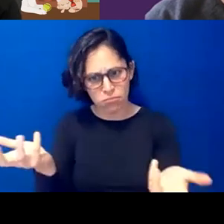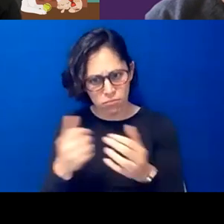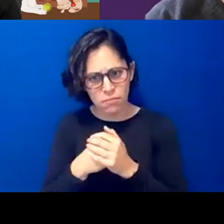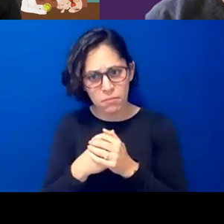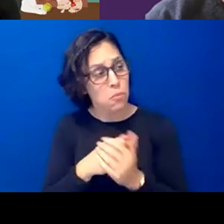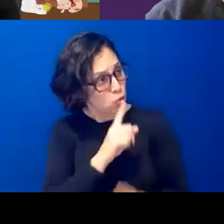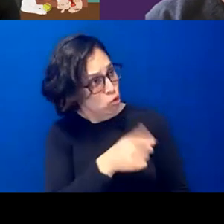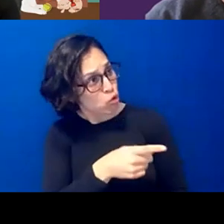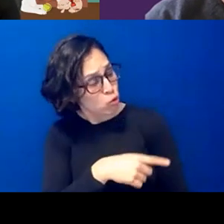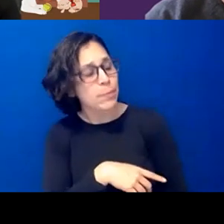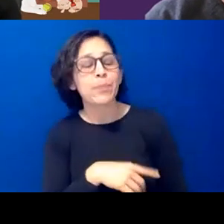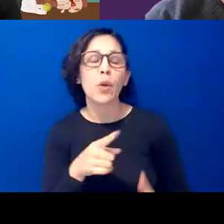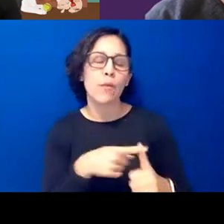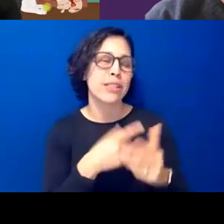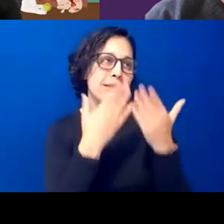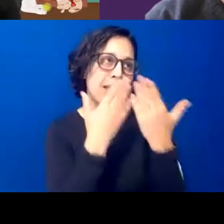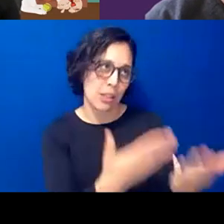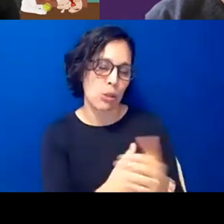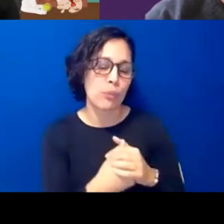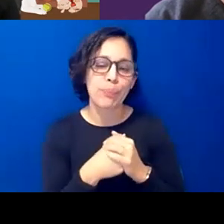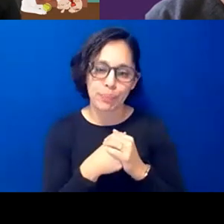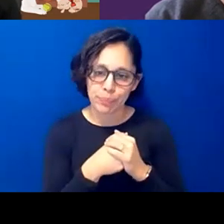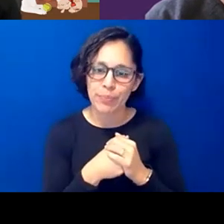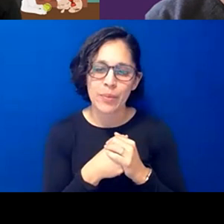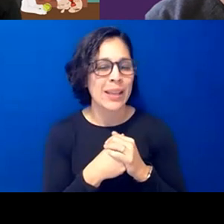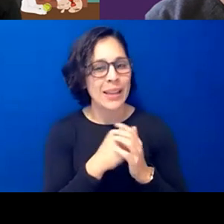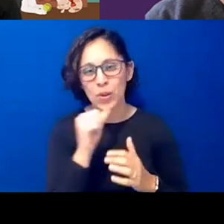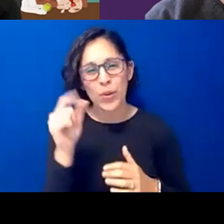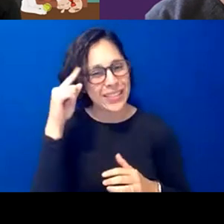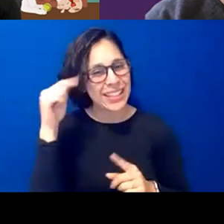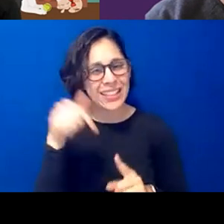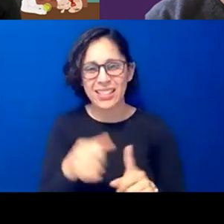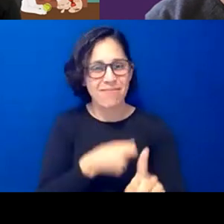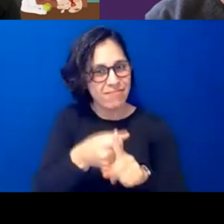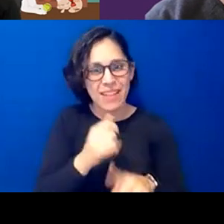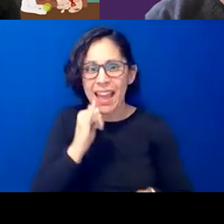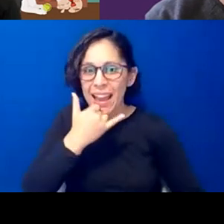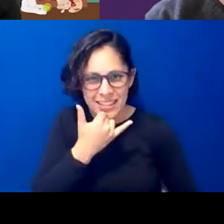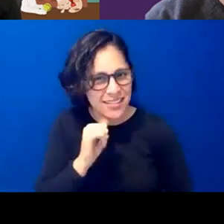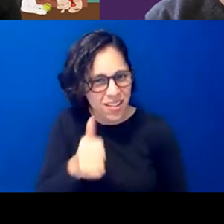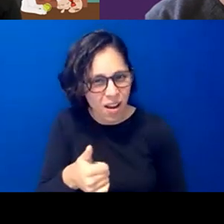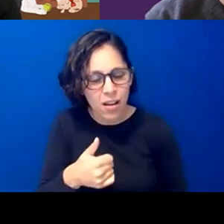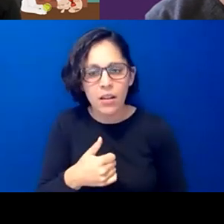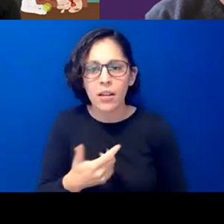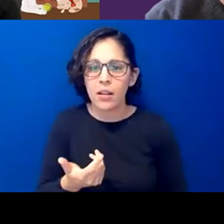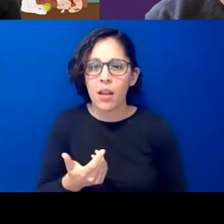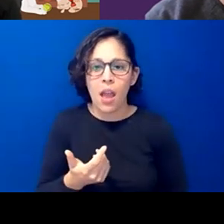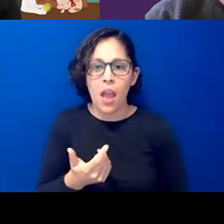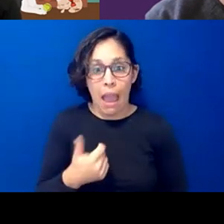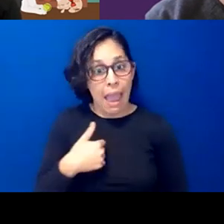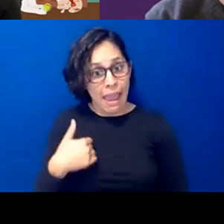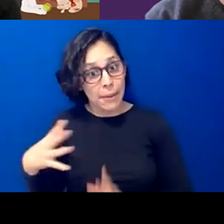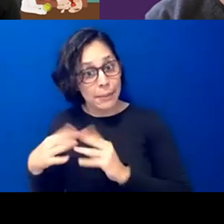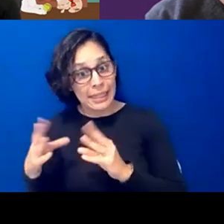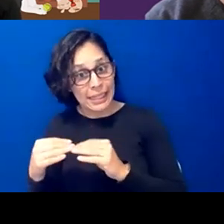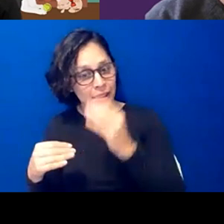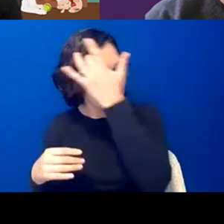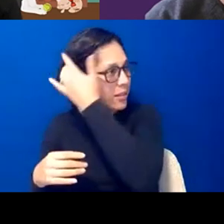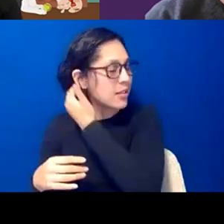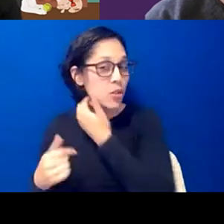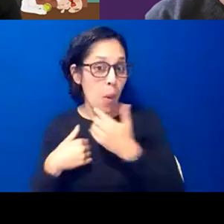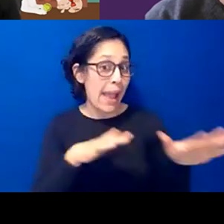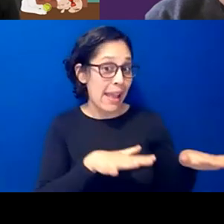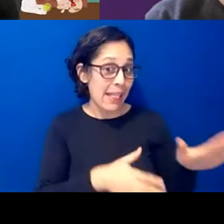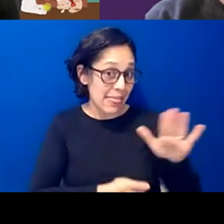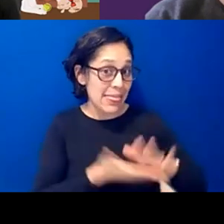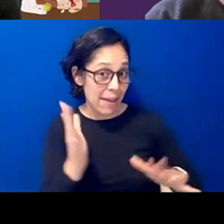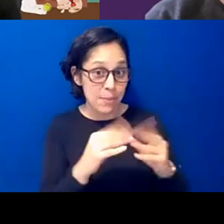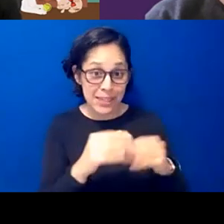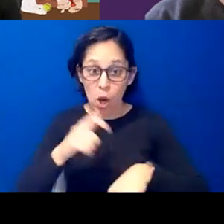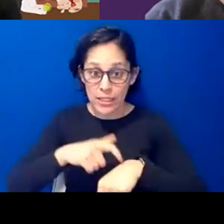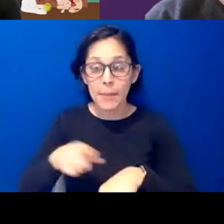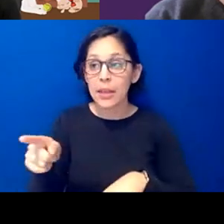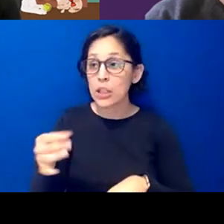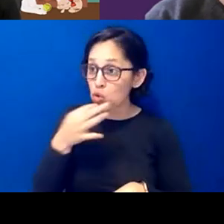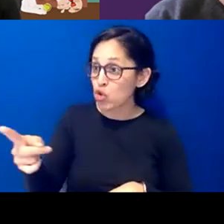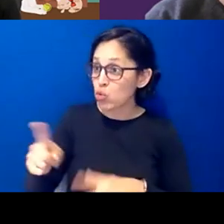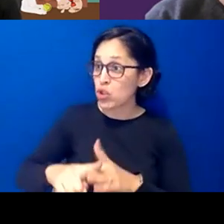Ghada Al-Masri: I want to first of all thank you and I, I don't think this was an accident, either because I was running I happen to have a meeting and I was able to get out of it in time to join you, and as soon as you start talking i'm writing.